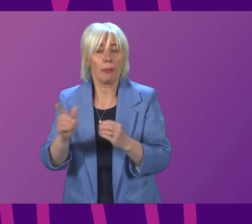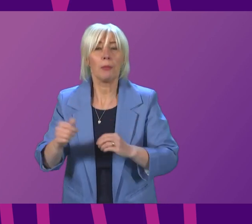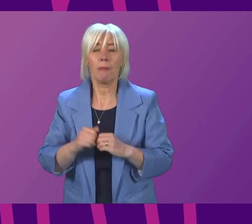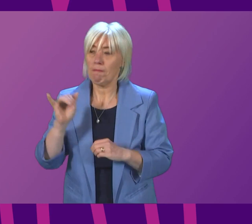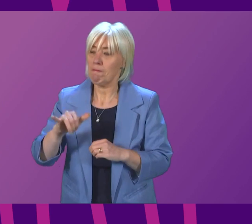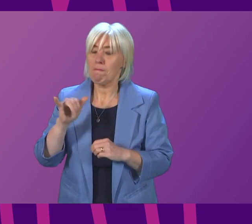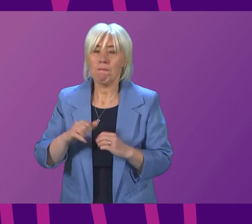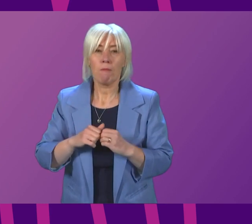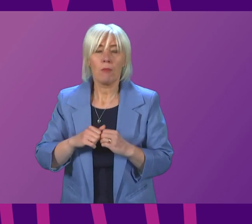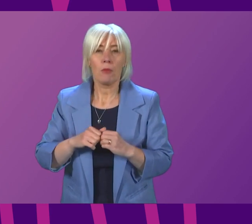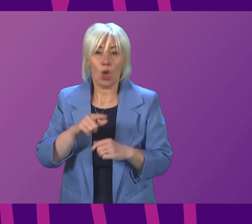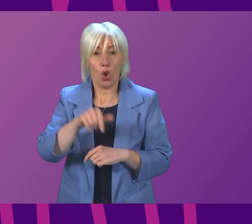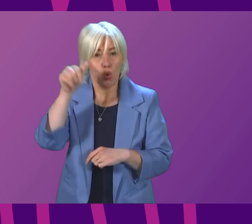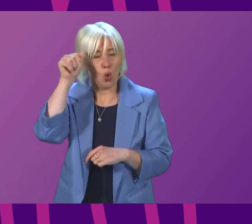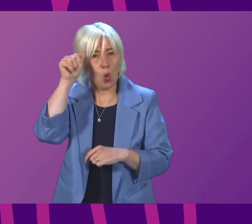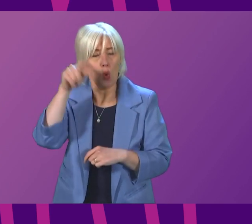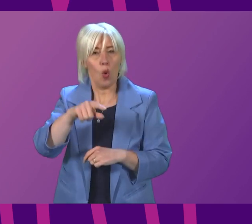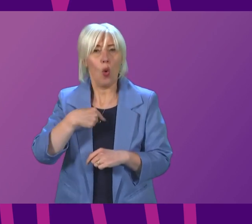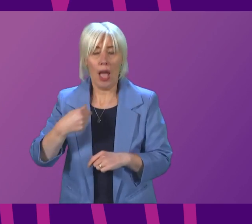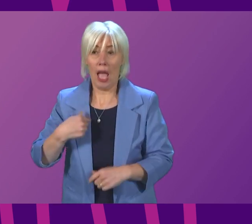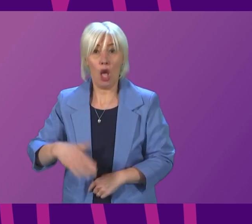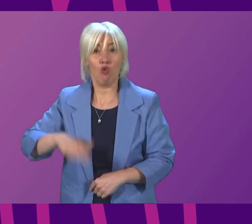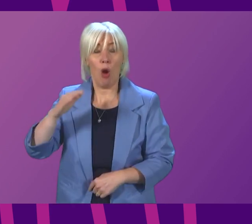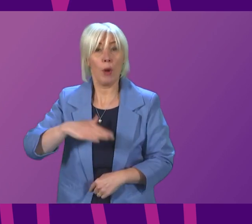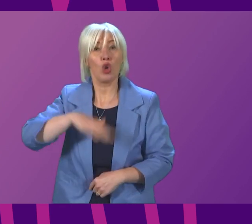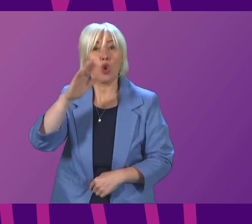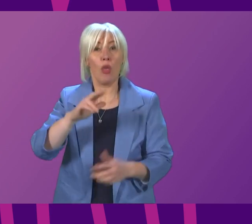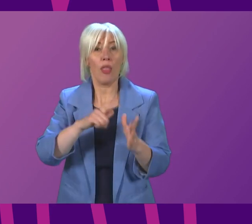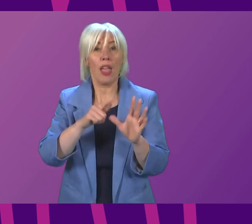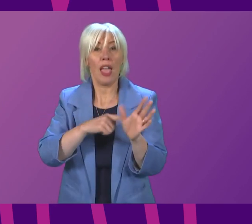As Kenny Gibson knows all too well, I grew up in North Ayrshire not too far from Hunterston